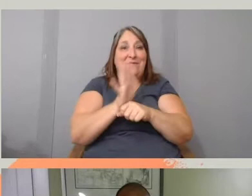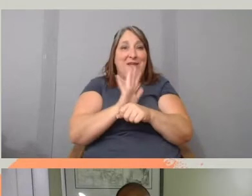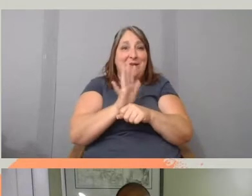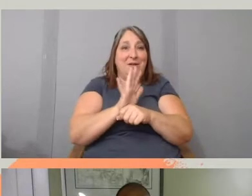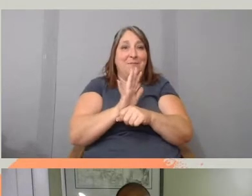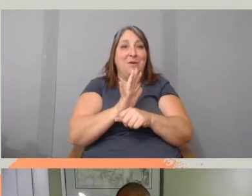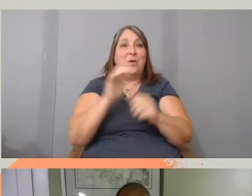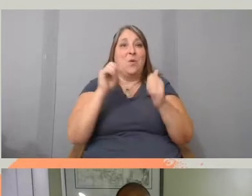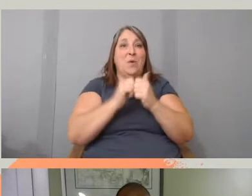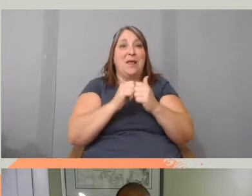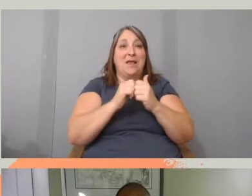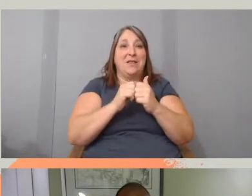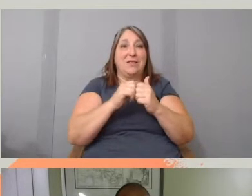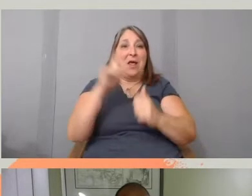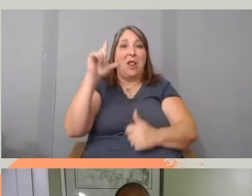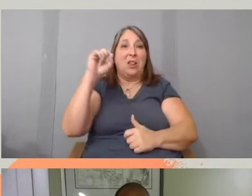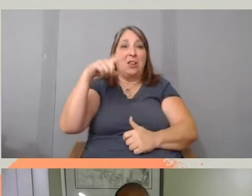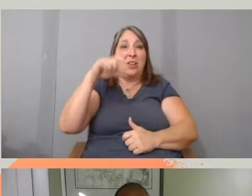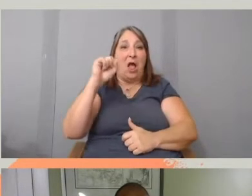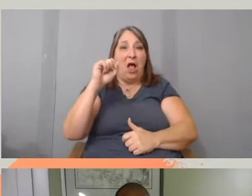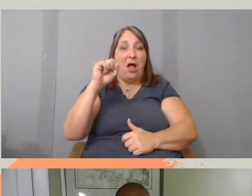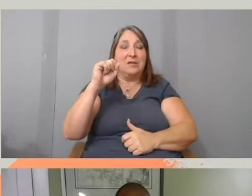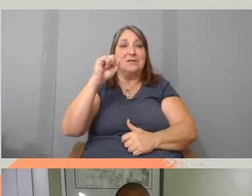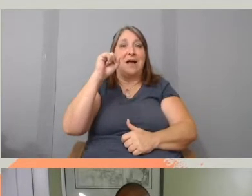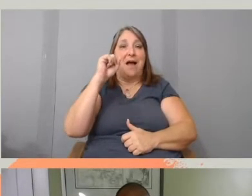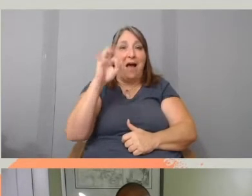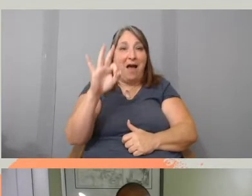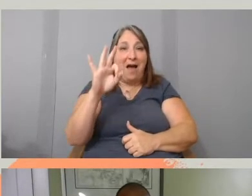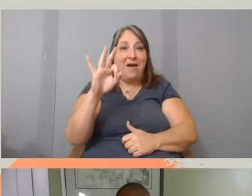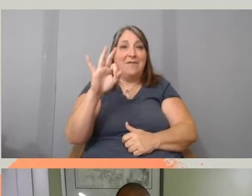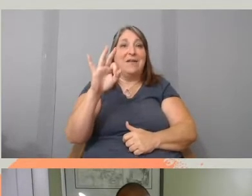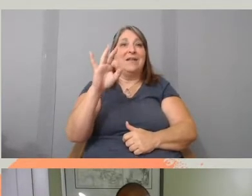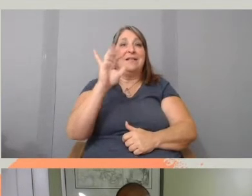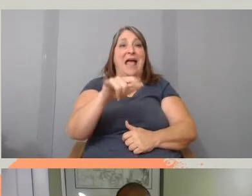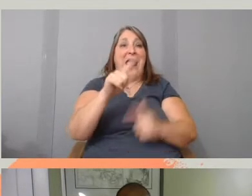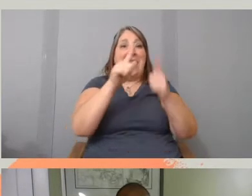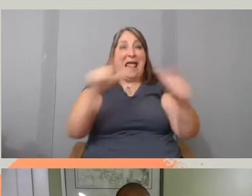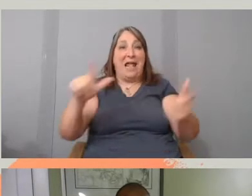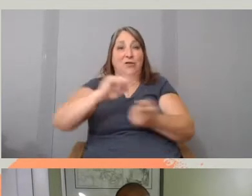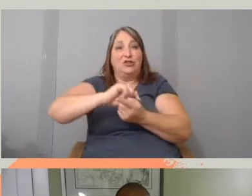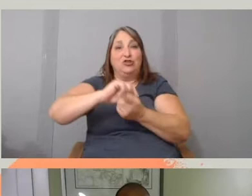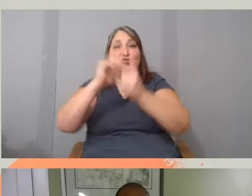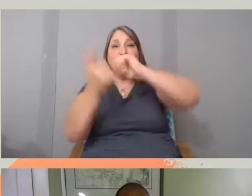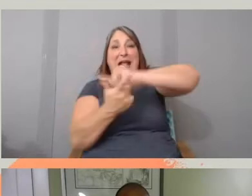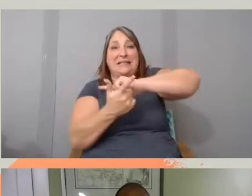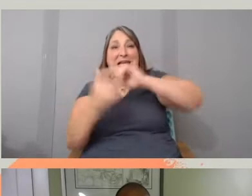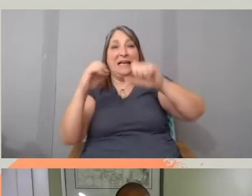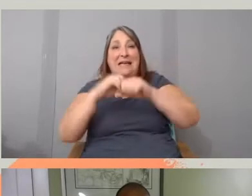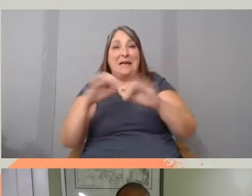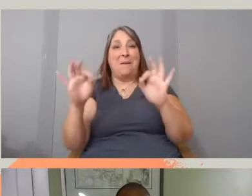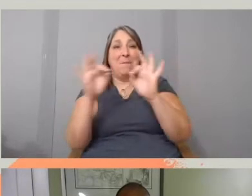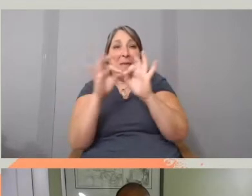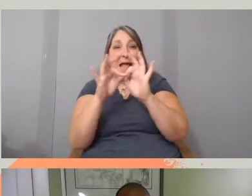but of of the language was then translated in Pakistan, but they were done really quick, and they weren't always accurate.